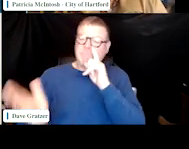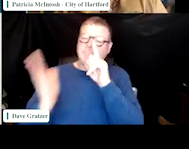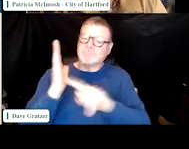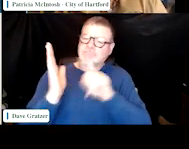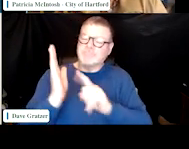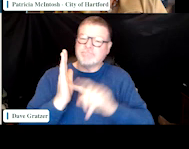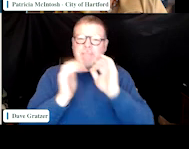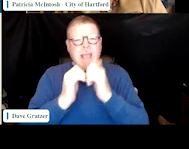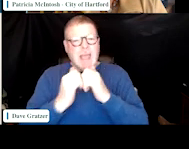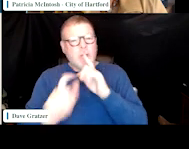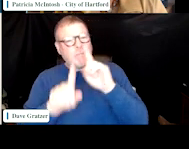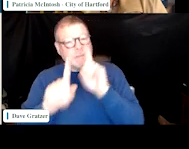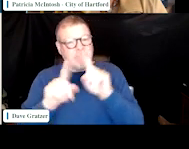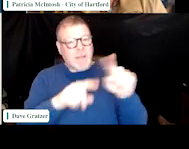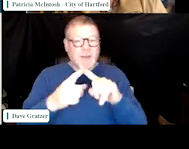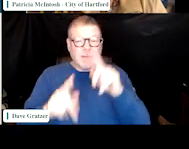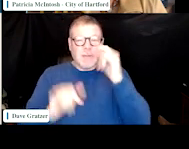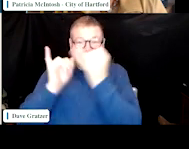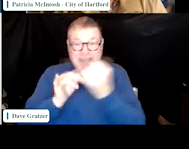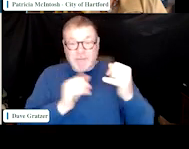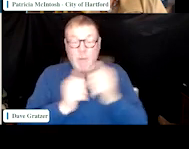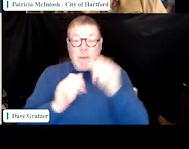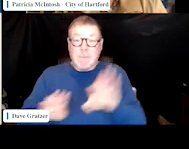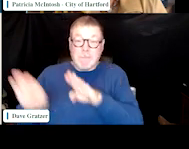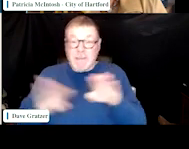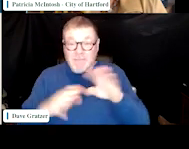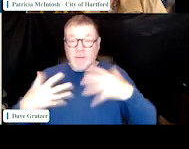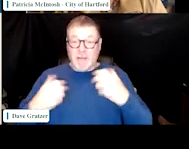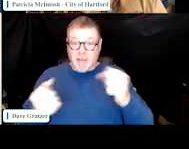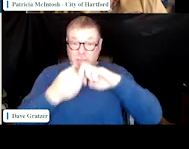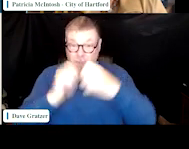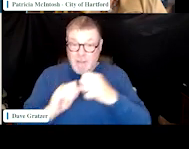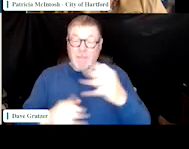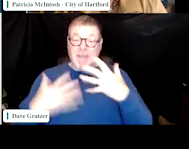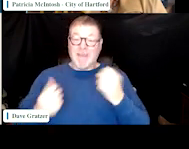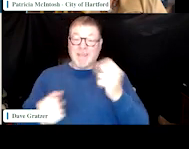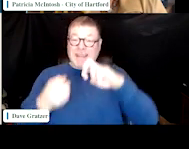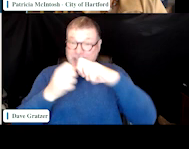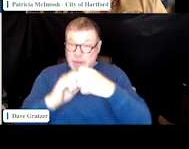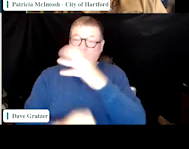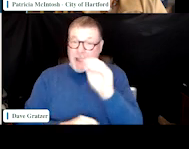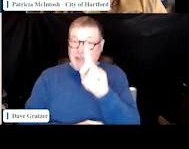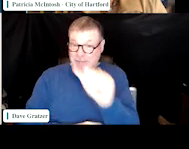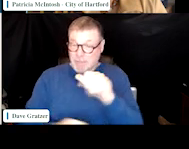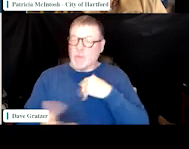they respond to individuals with behavioral health conditions and disabilities, it's important that we learn from practitioners